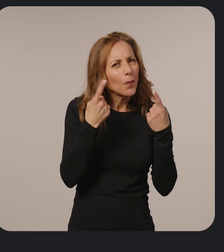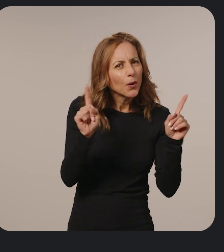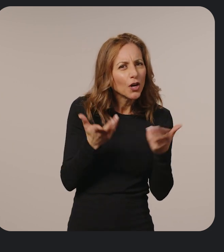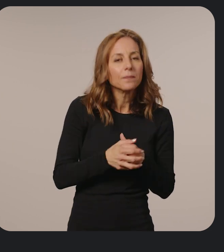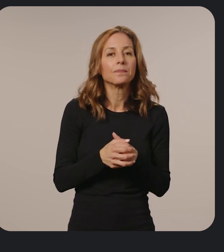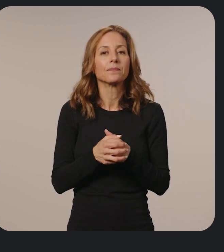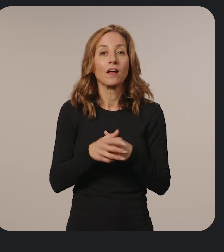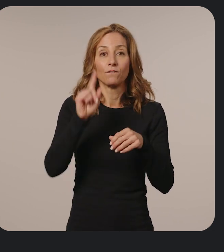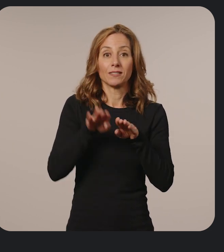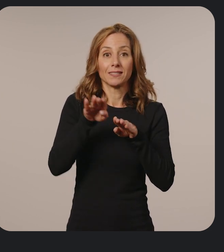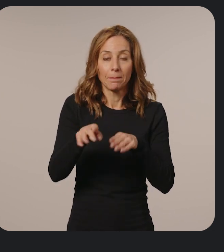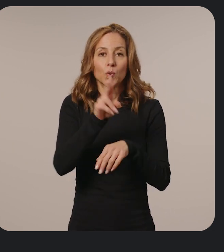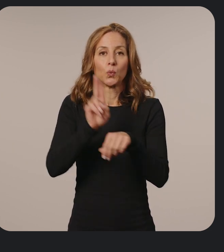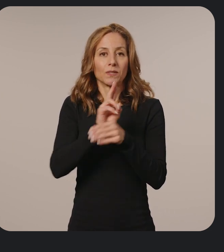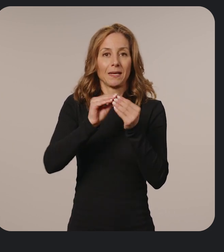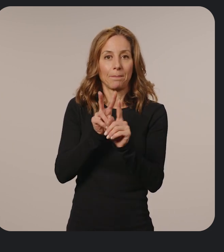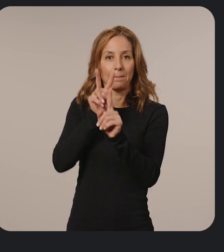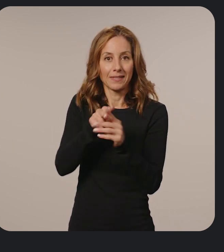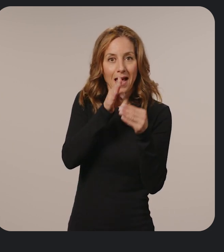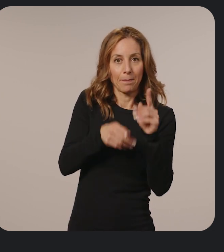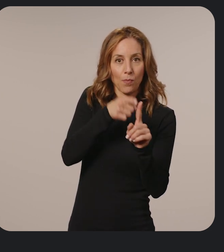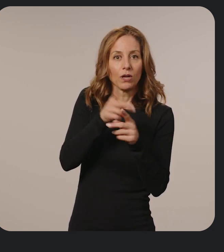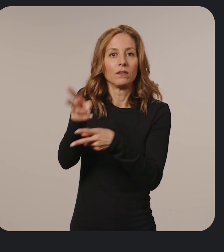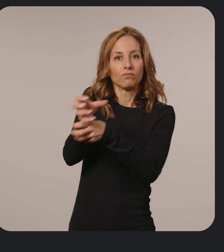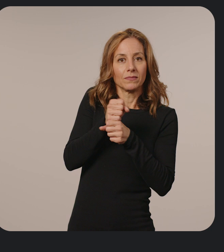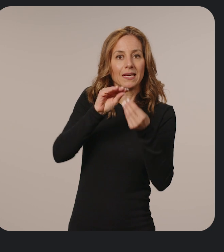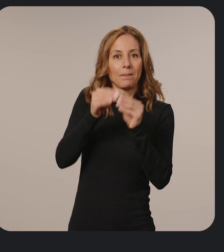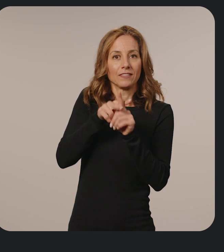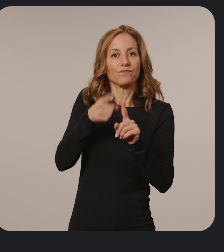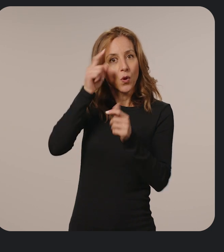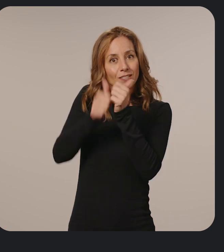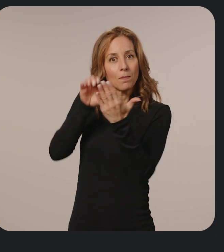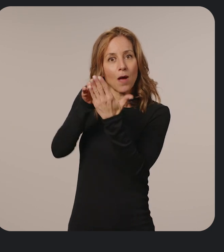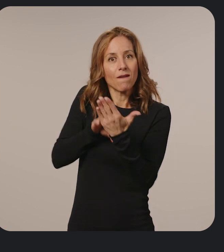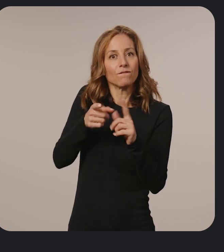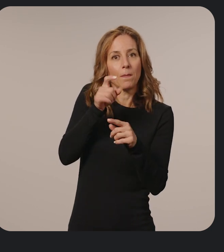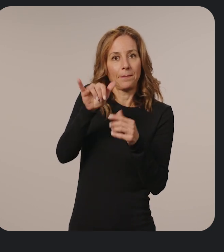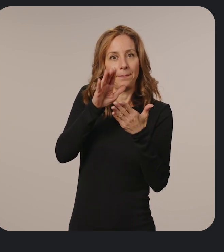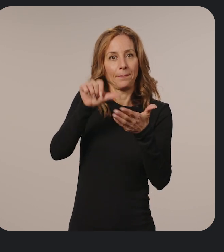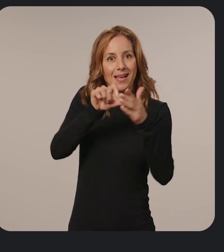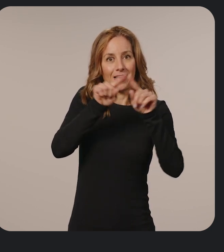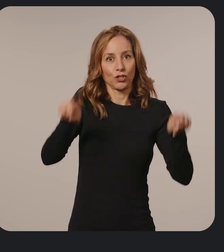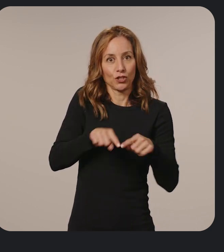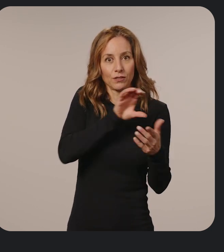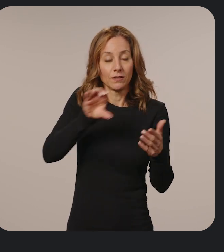to retrieve embeddings for each paragraph from the page. And you can generate an embedding in a single line of code.